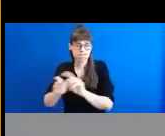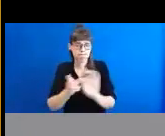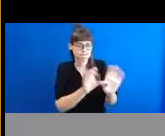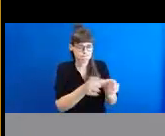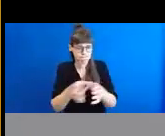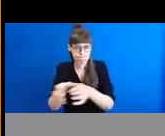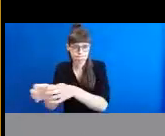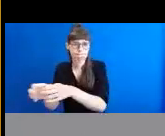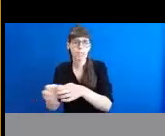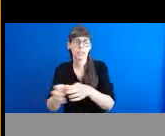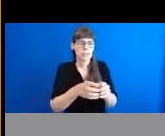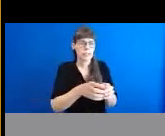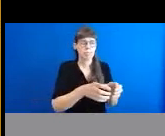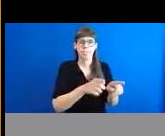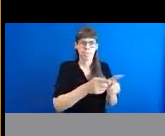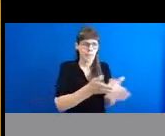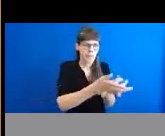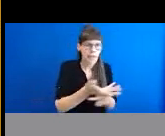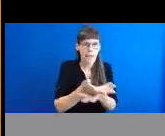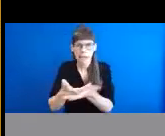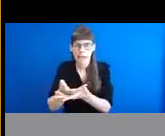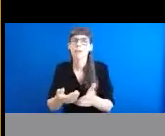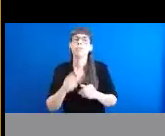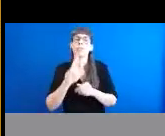to translate these recommendations into concrete actions, four